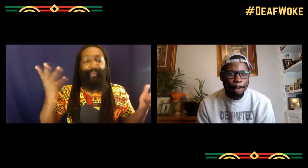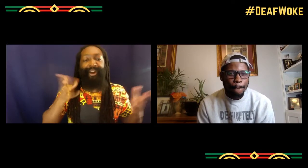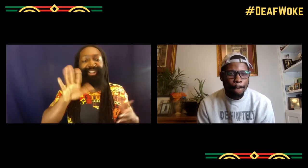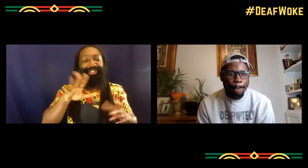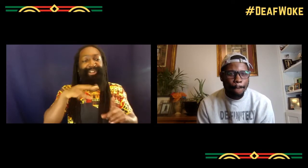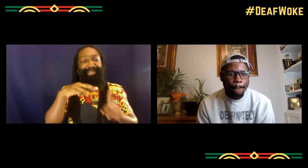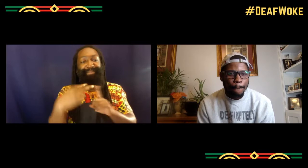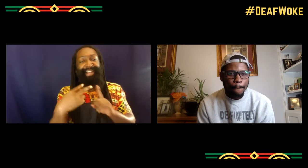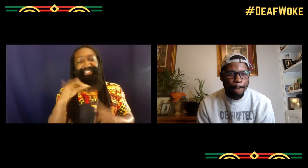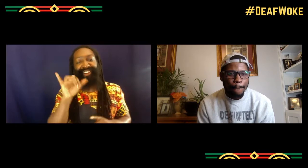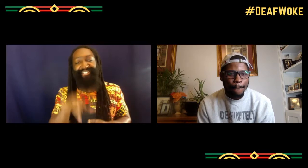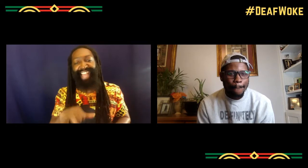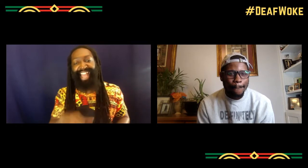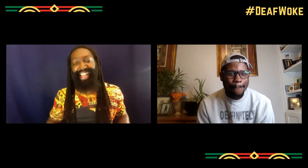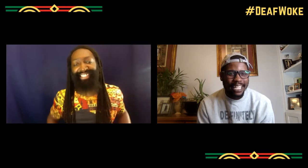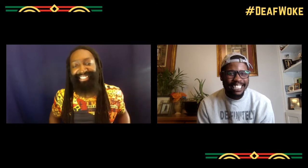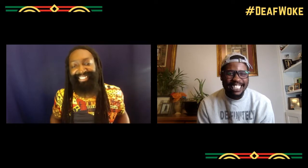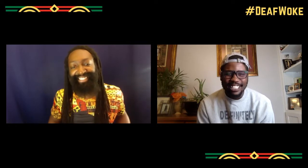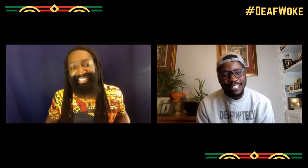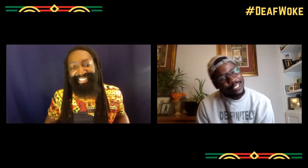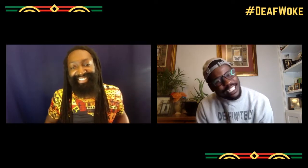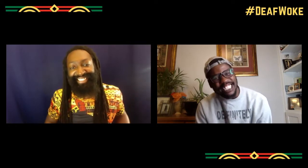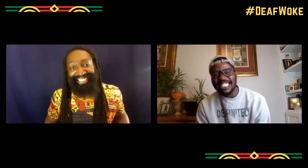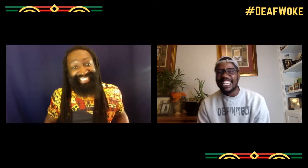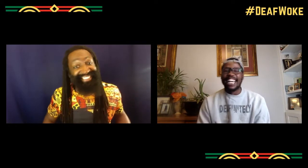What I mean is that, what's your perspective of that.